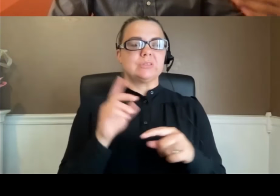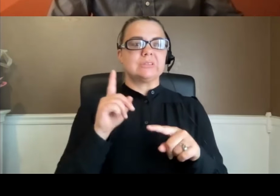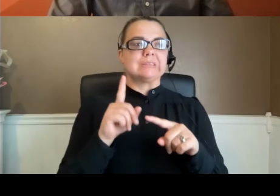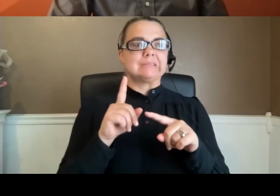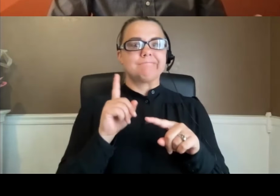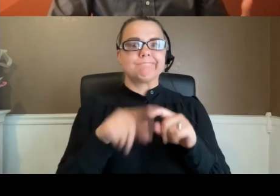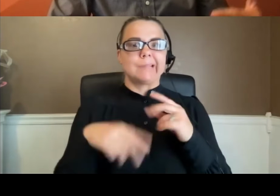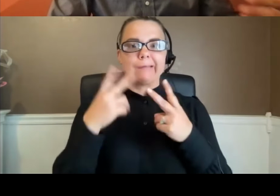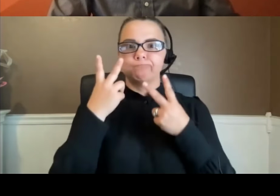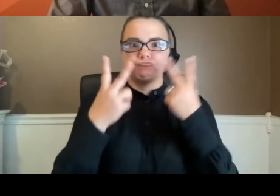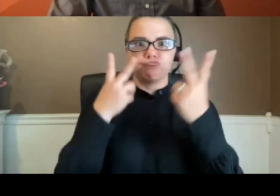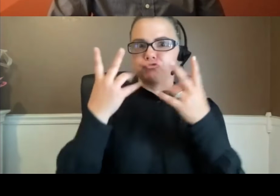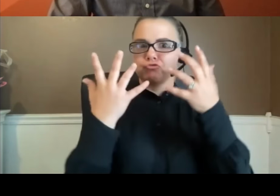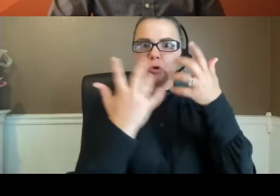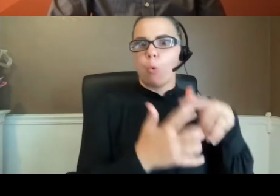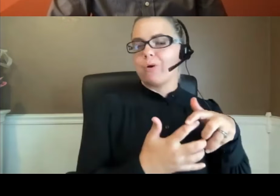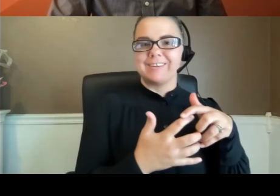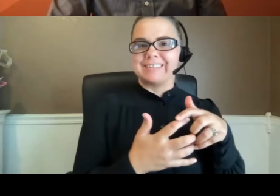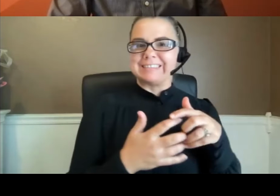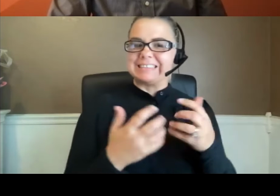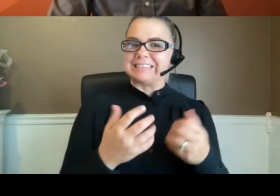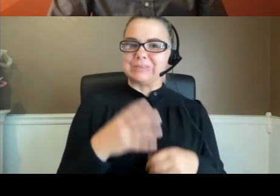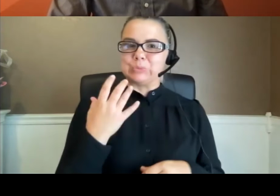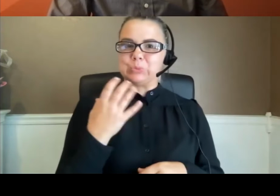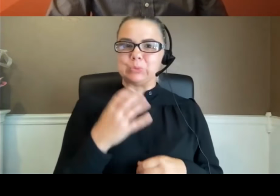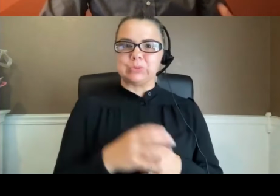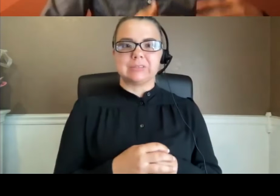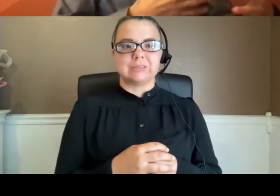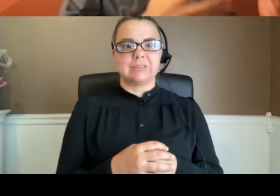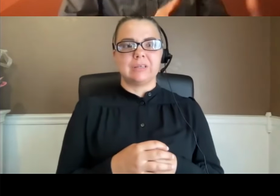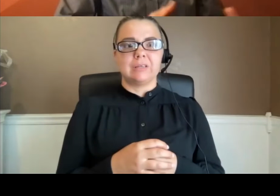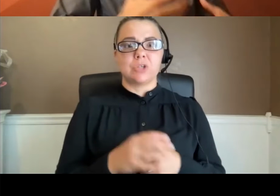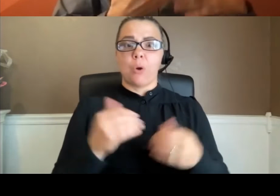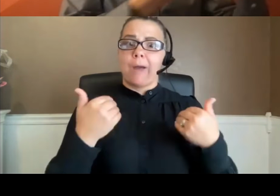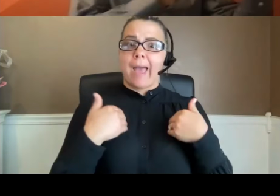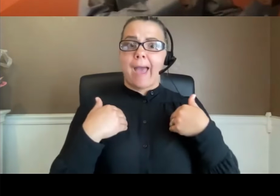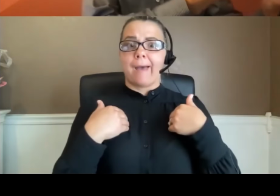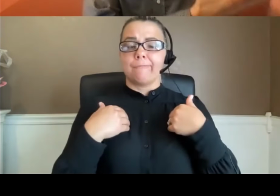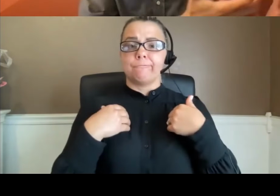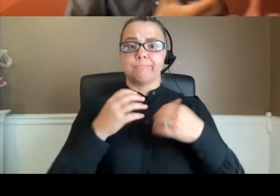this stuff has not been standardized no one we have not collectively decided what